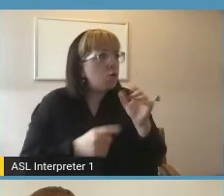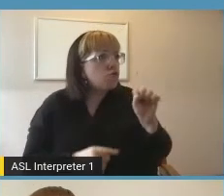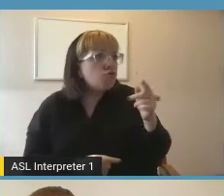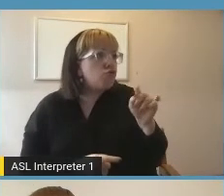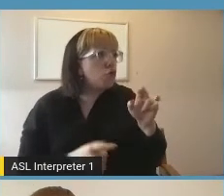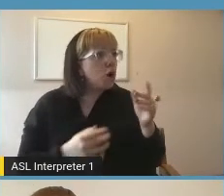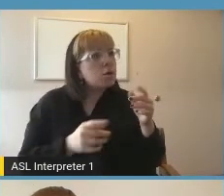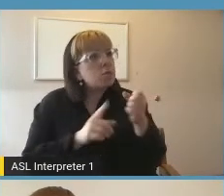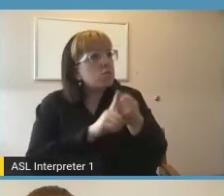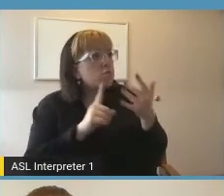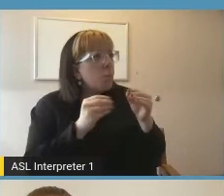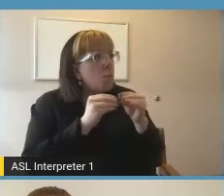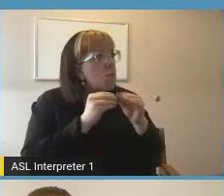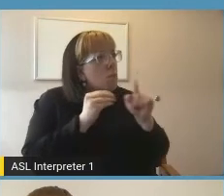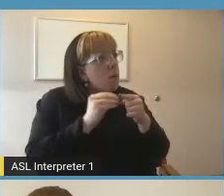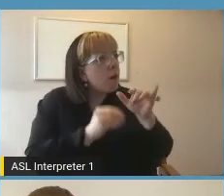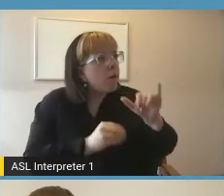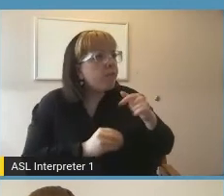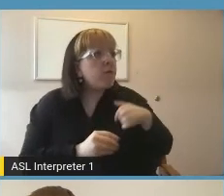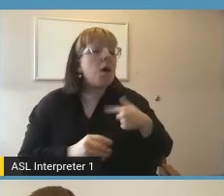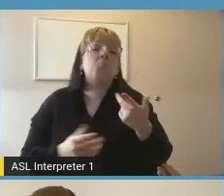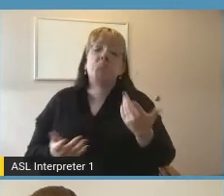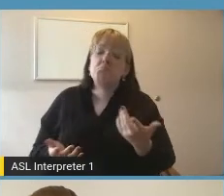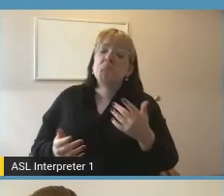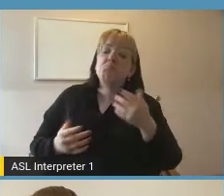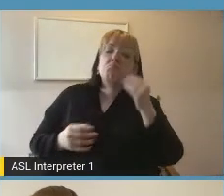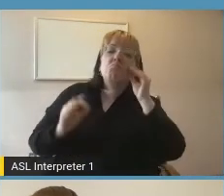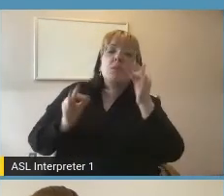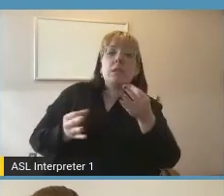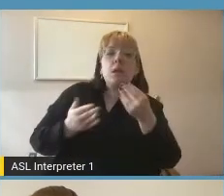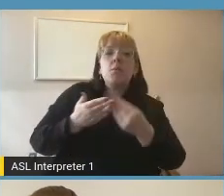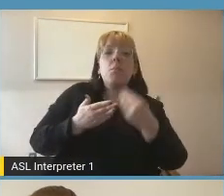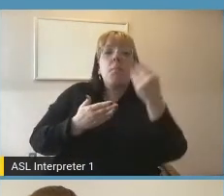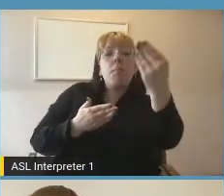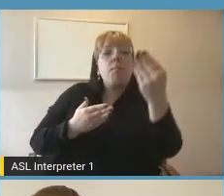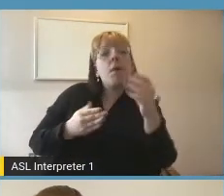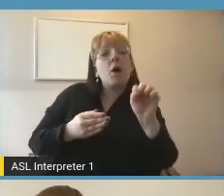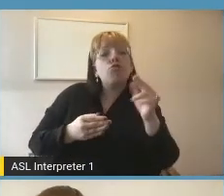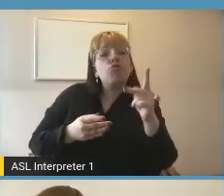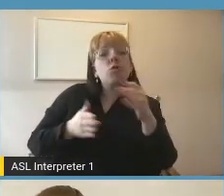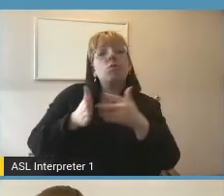every once in a while, prepare for himself and for others, and it just kind of grew into